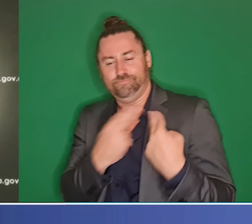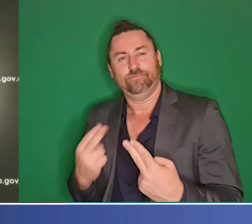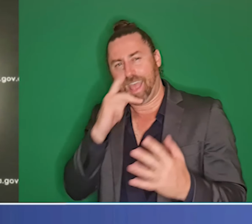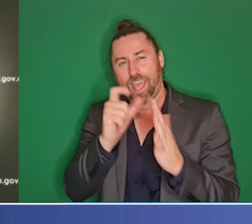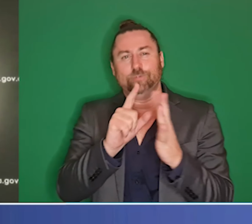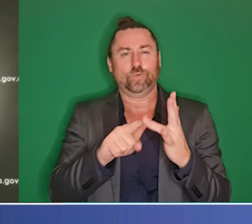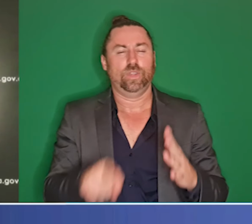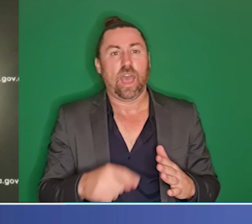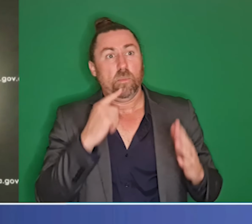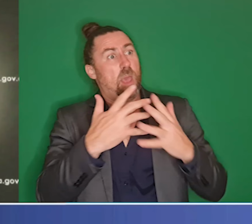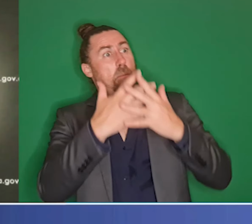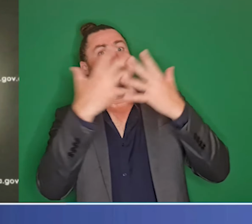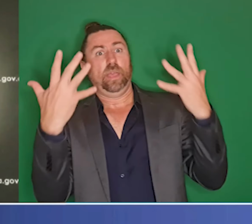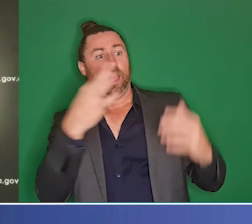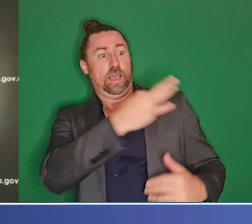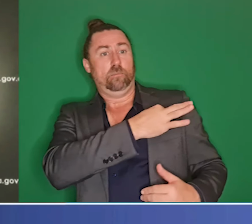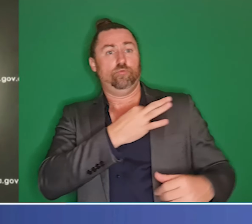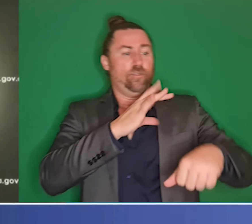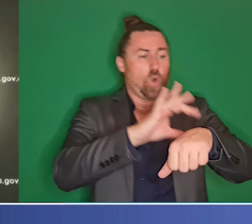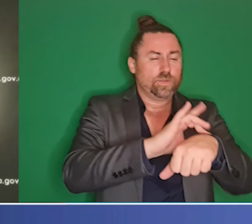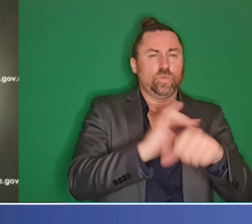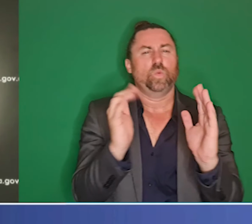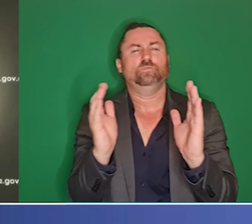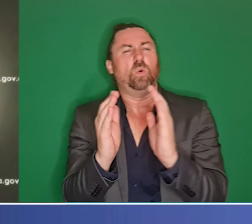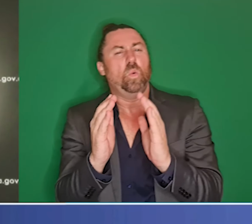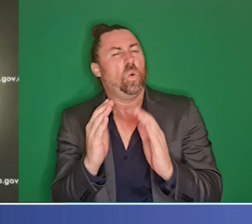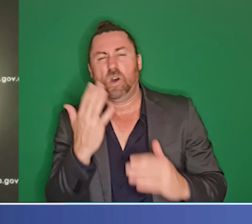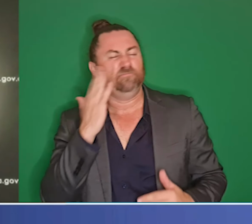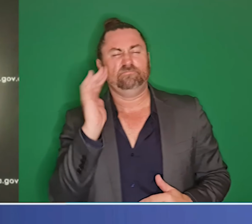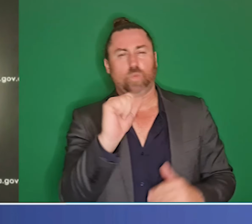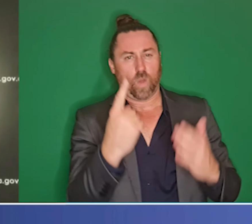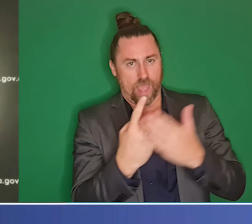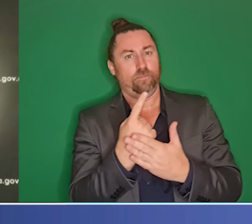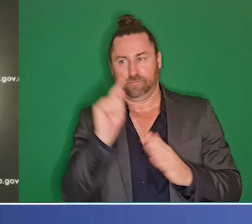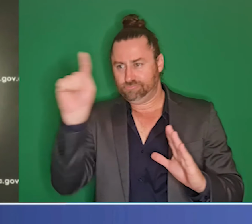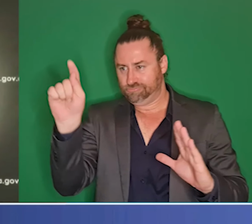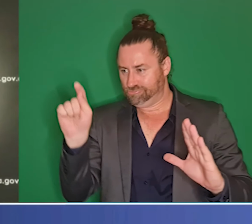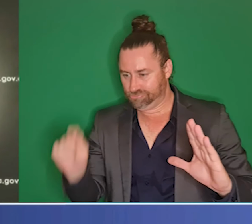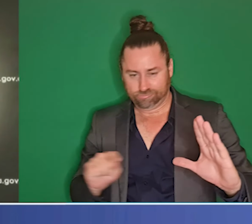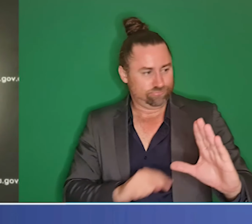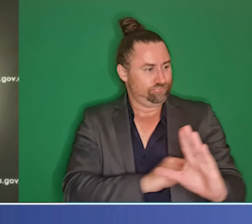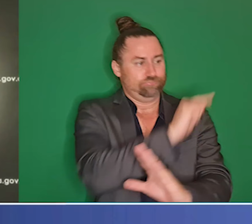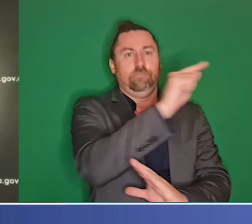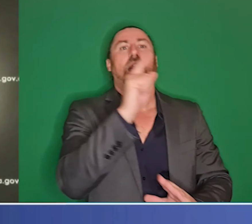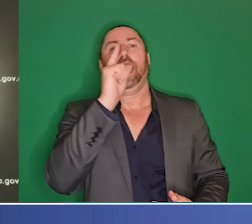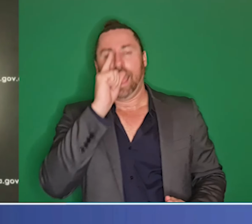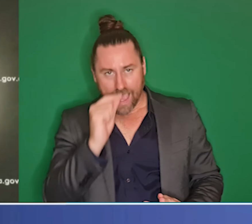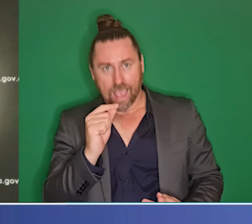or the smaller private hospitals it will be up in the states and territories to activate those. But we have activated it at the Commonwealth end